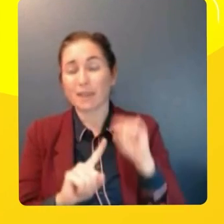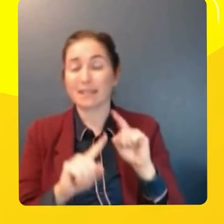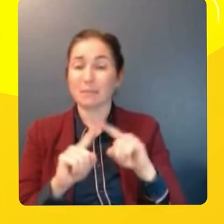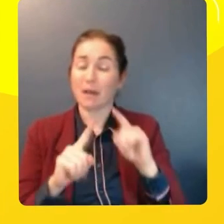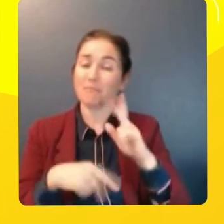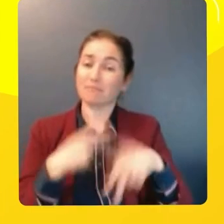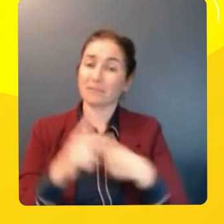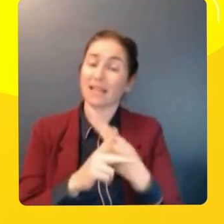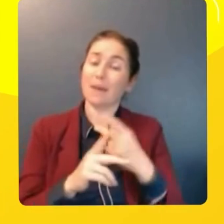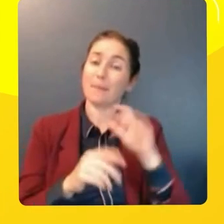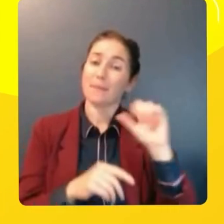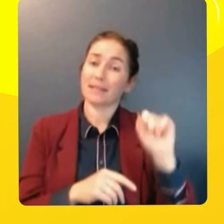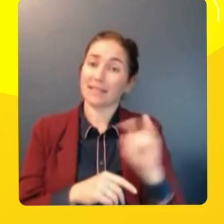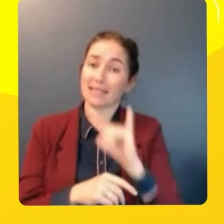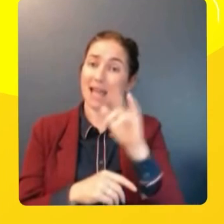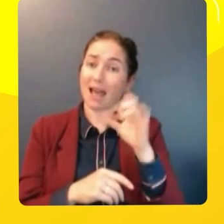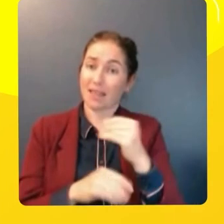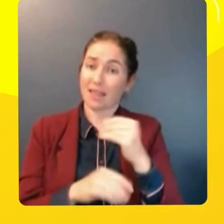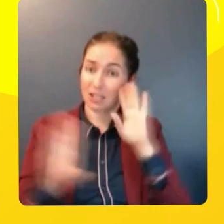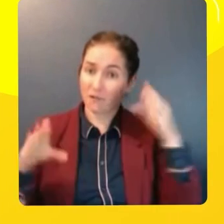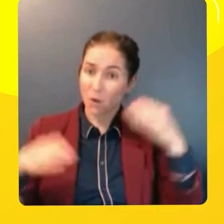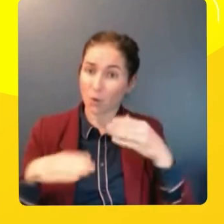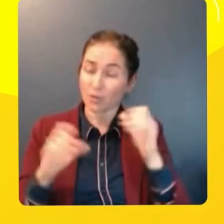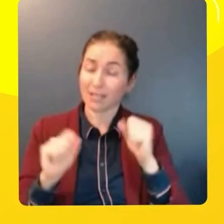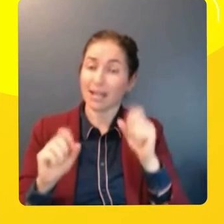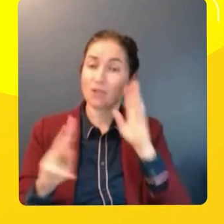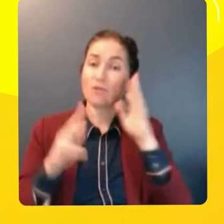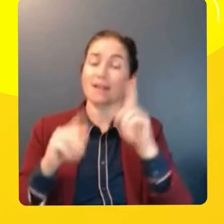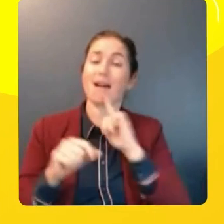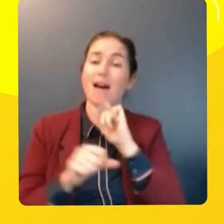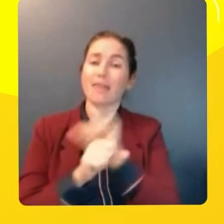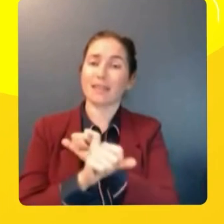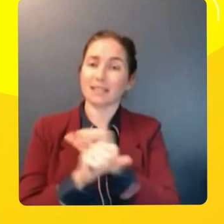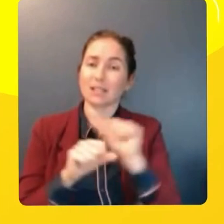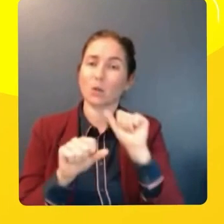with this type of devotion, you can create an authentic work culture where everybody,